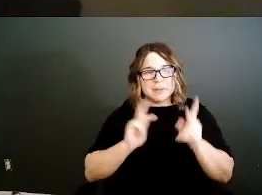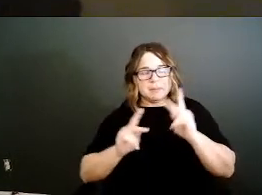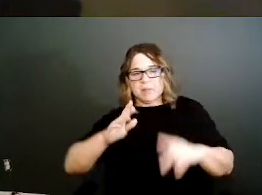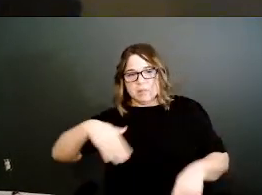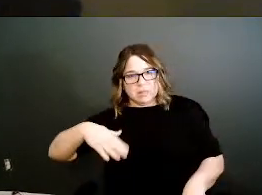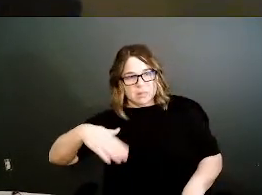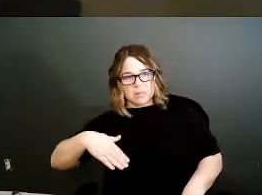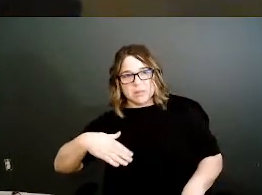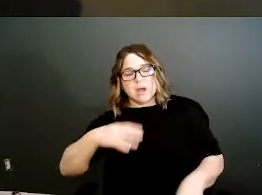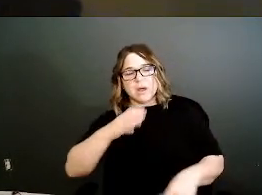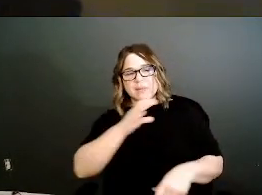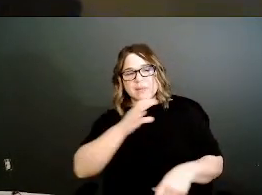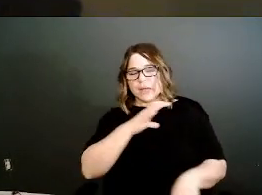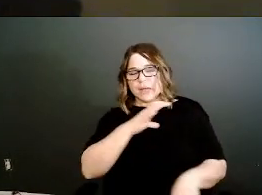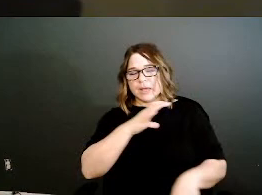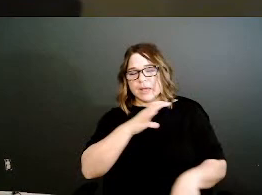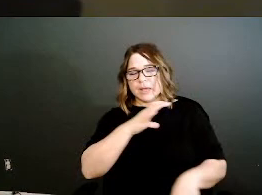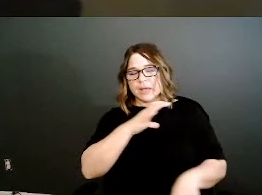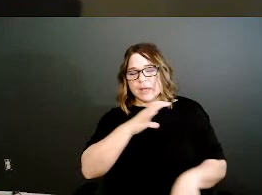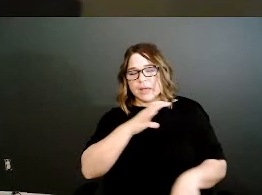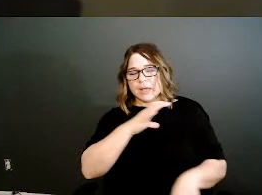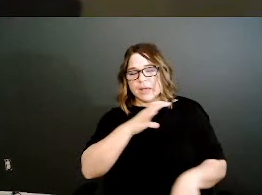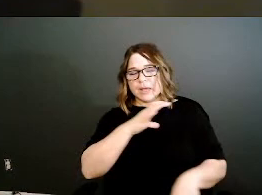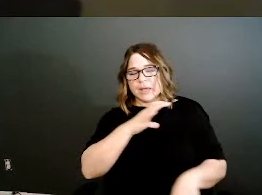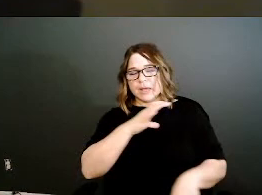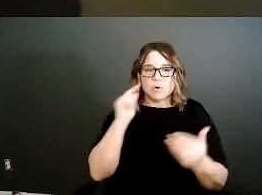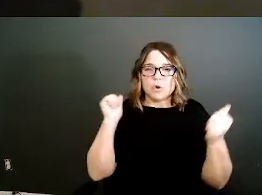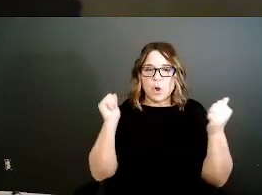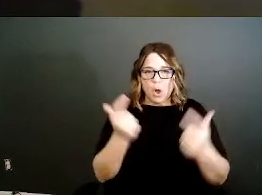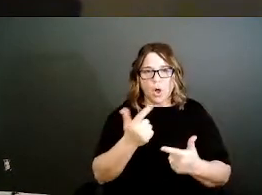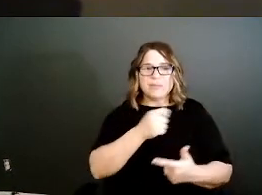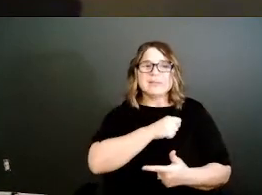AND THOSE WHO ARE PROVIDING THE TECHNICAL SUPPORT AND MAKING SURE OUR MEETINGS ARE STILL WORKING IN THIS